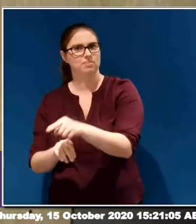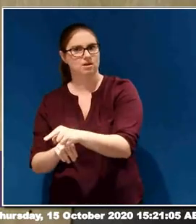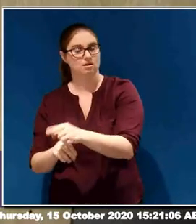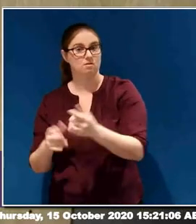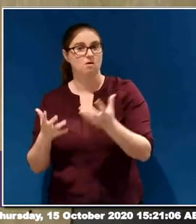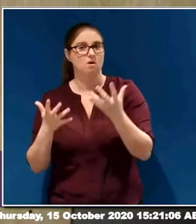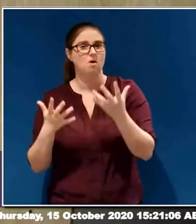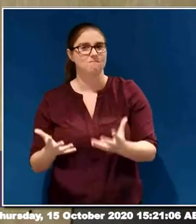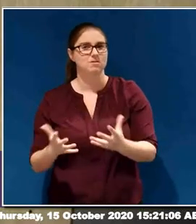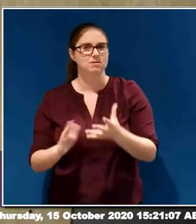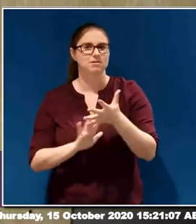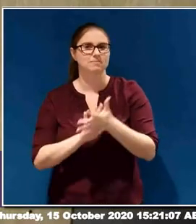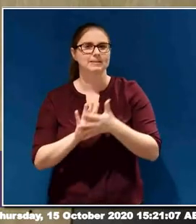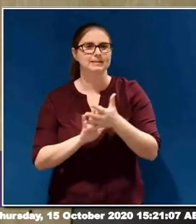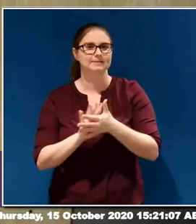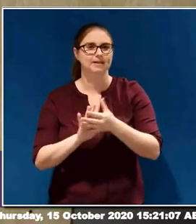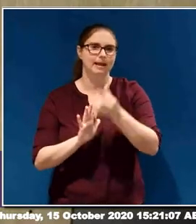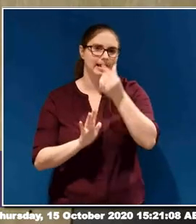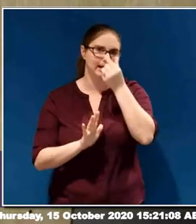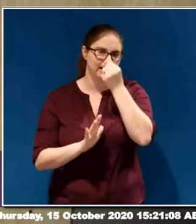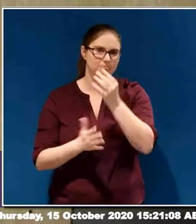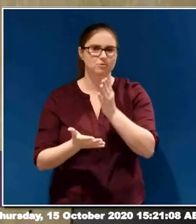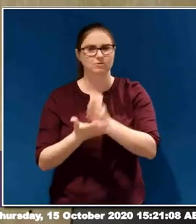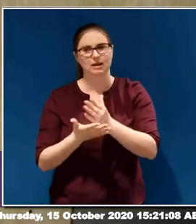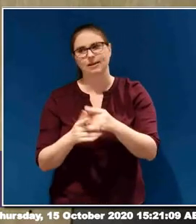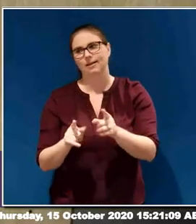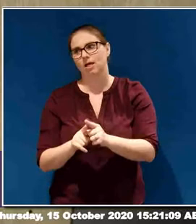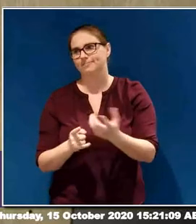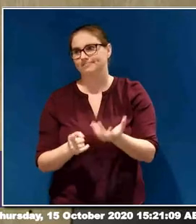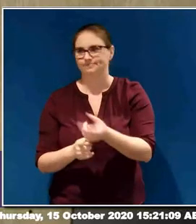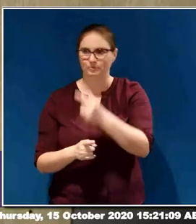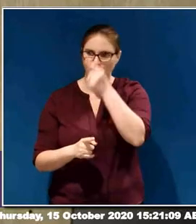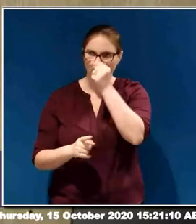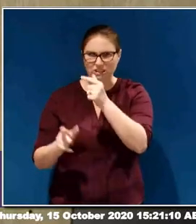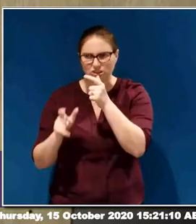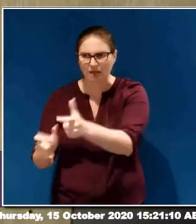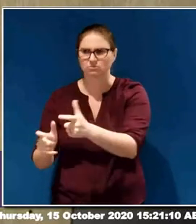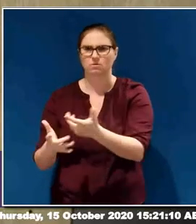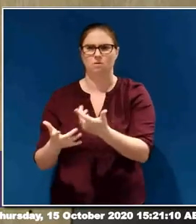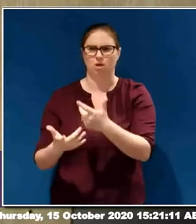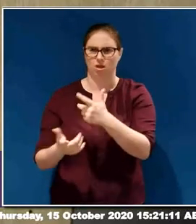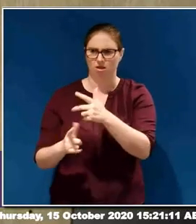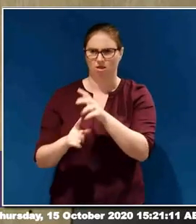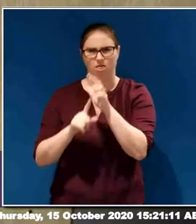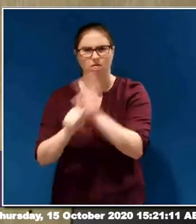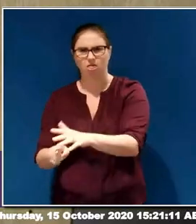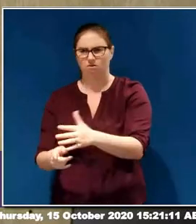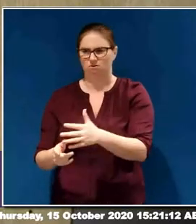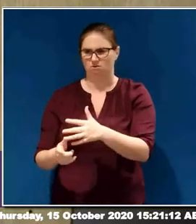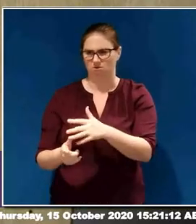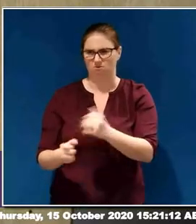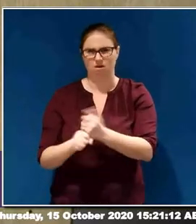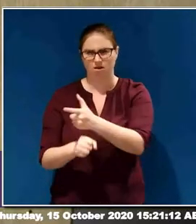or humiliation or sarcasm, kicking a kid out of class and so on, and then